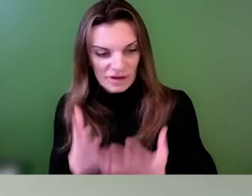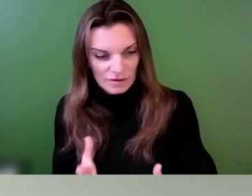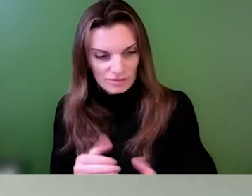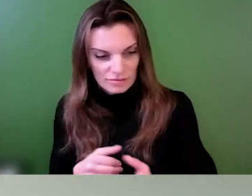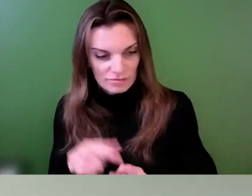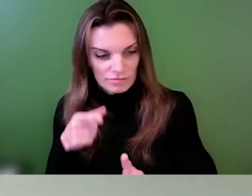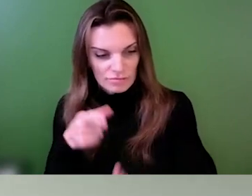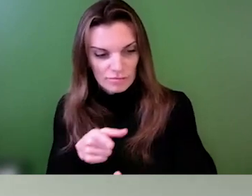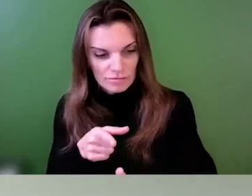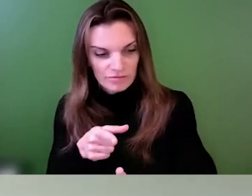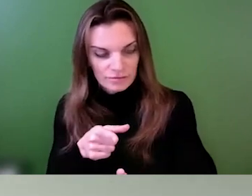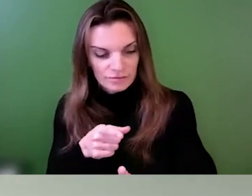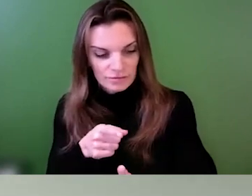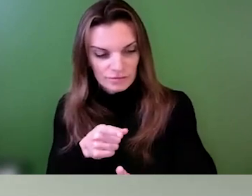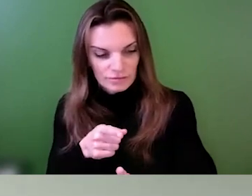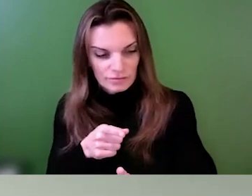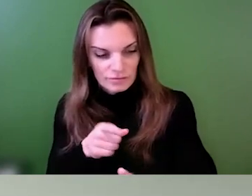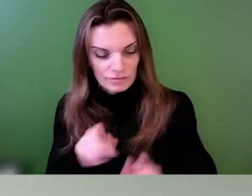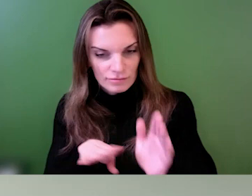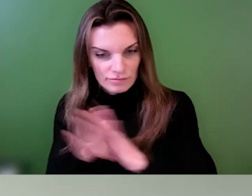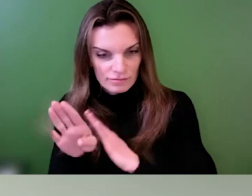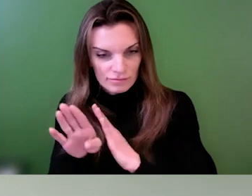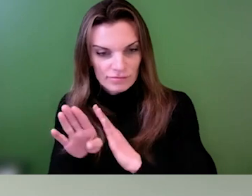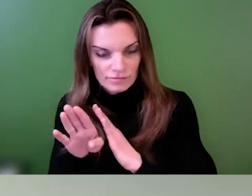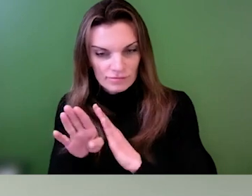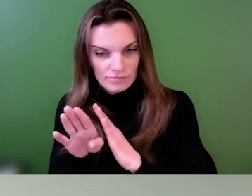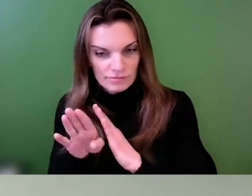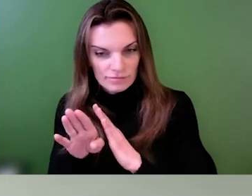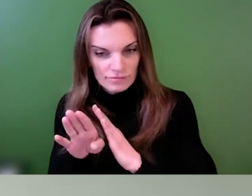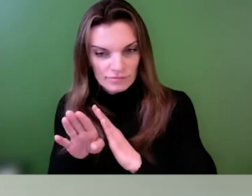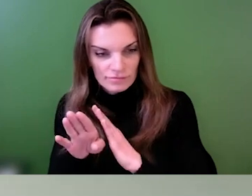is something that was developed by the body politic COVID-19